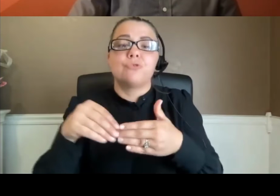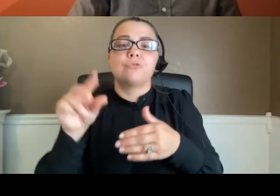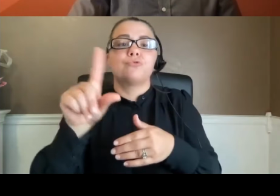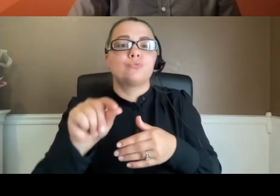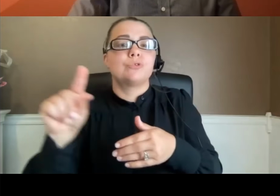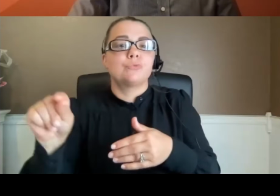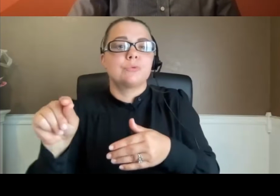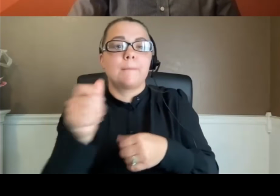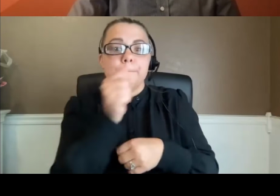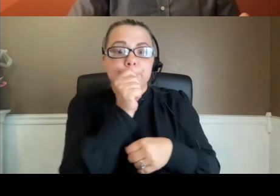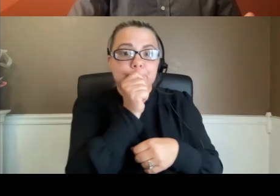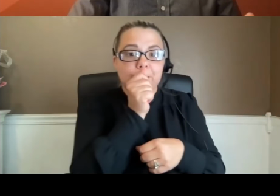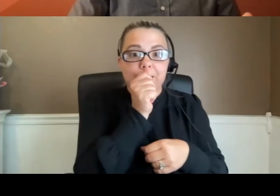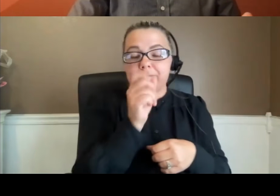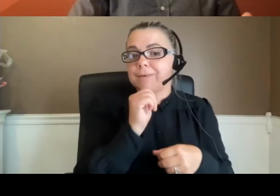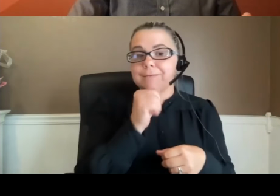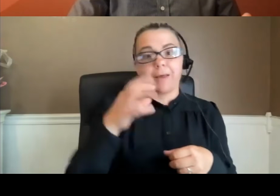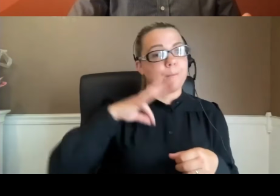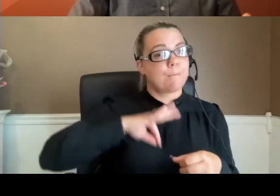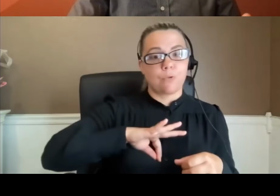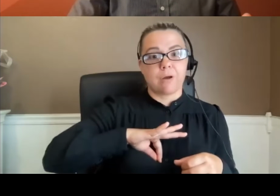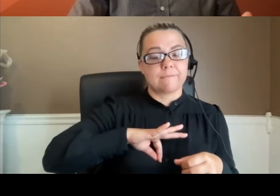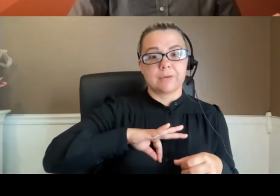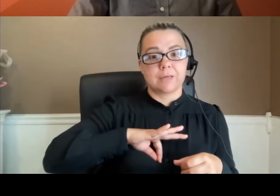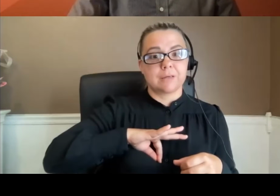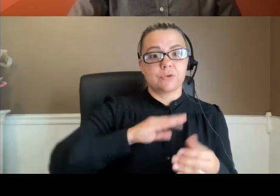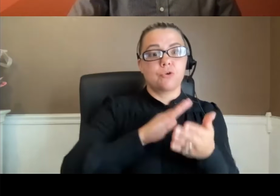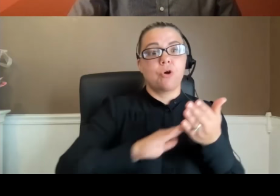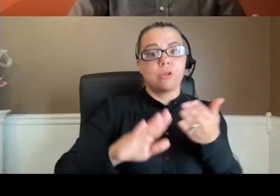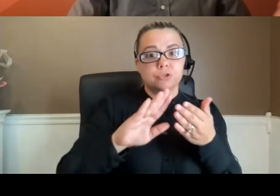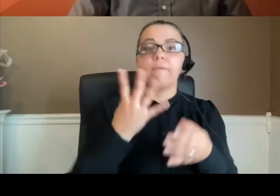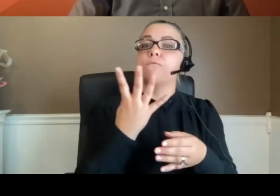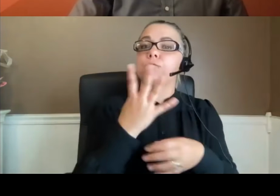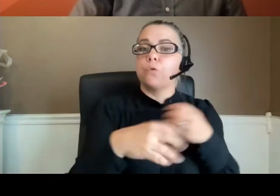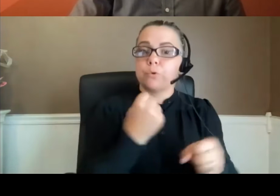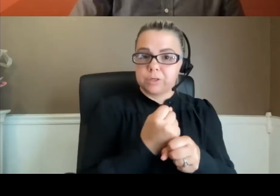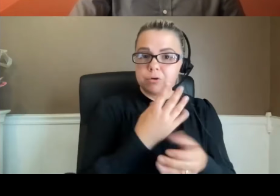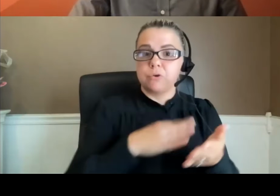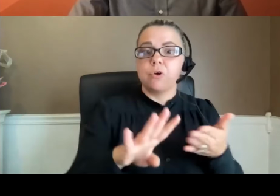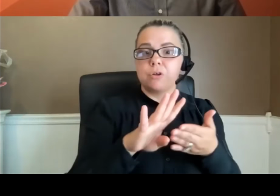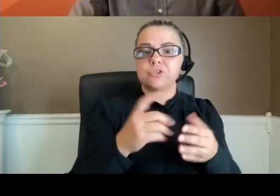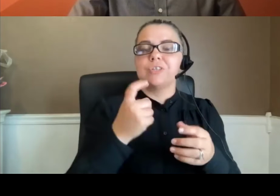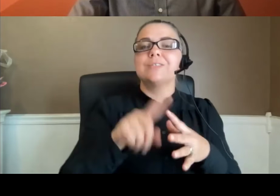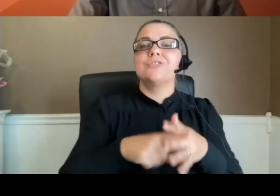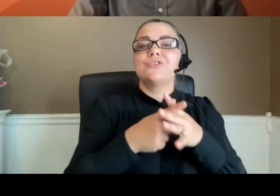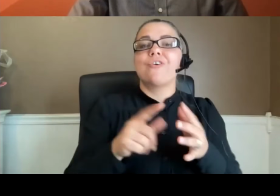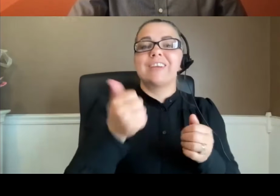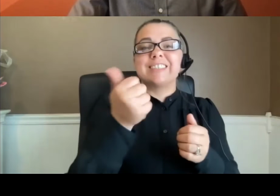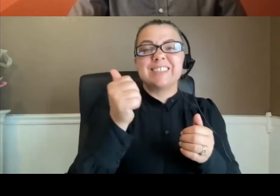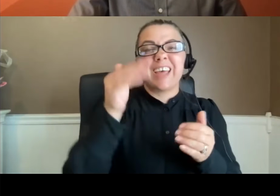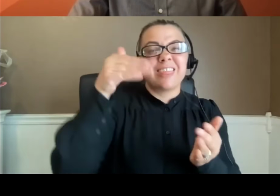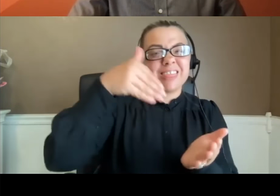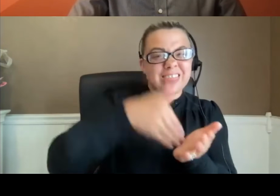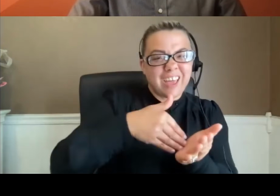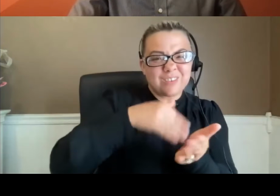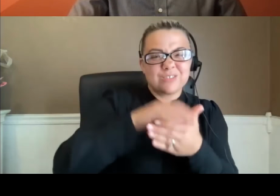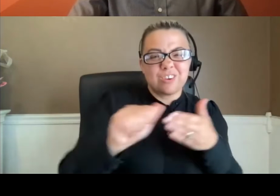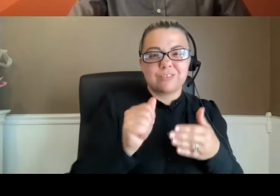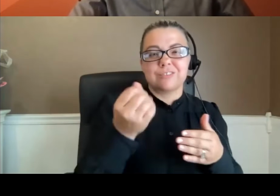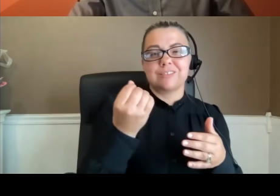non-profit four college ... four-year colleges start at ten thousand dollars in 1970 and